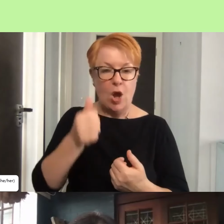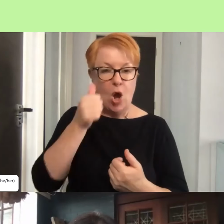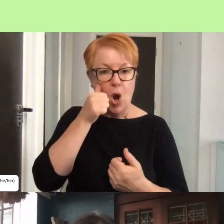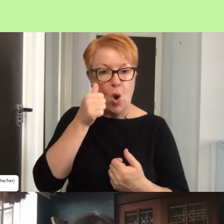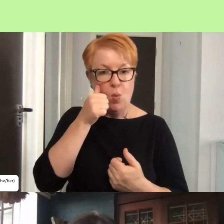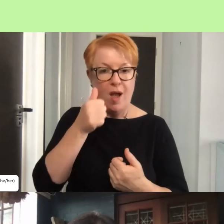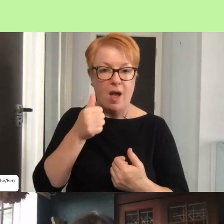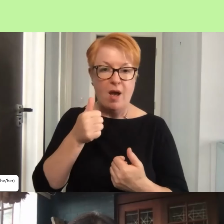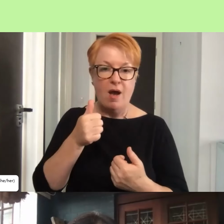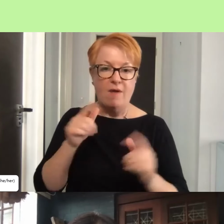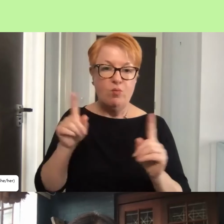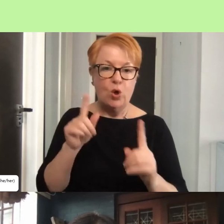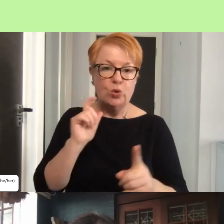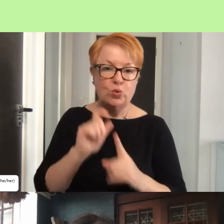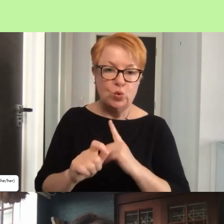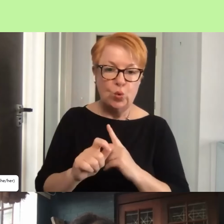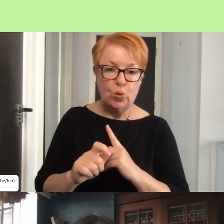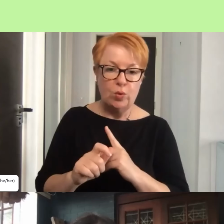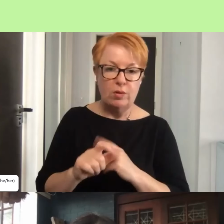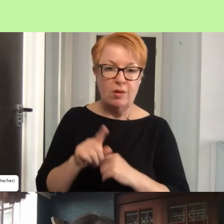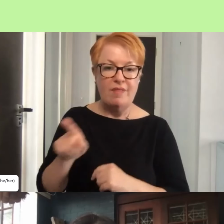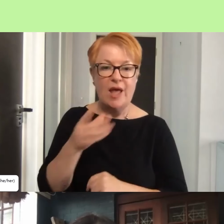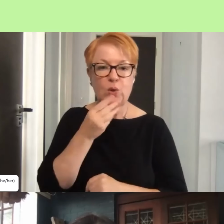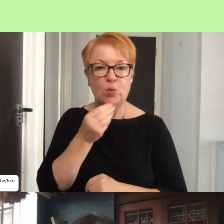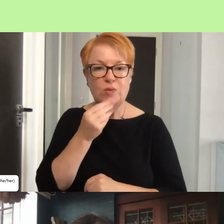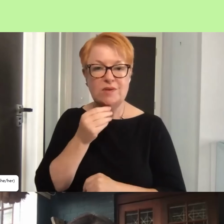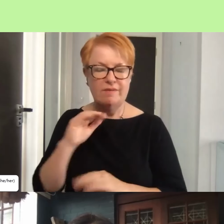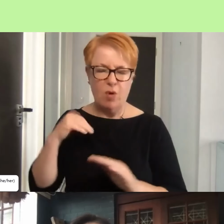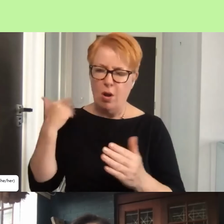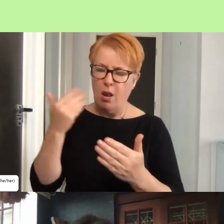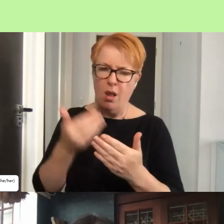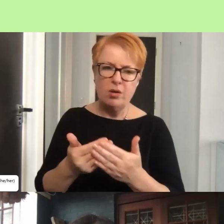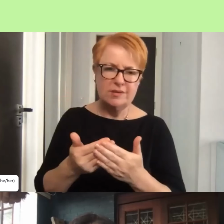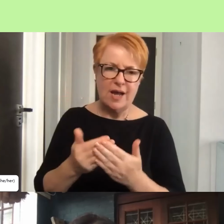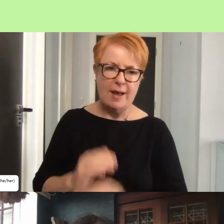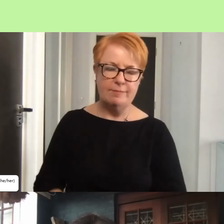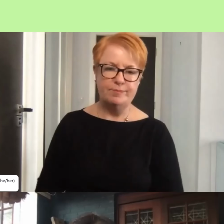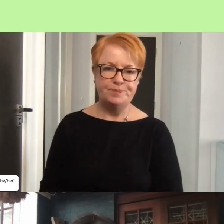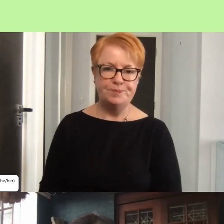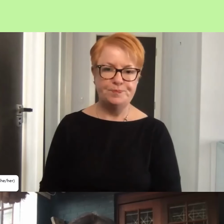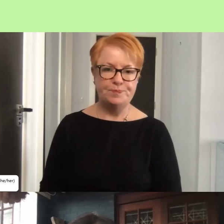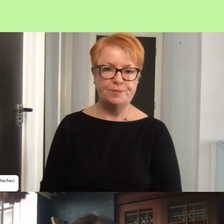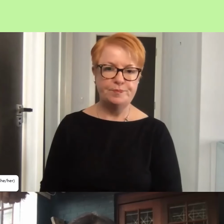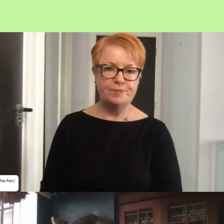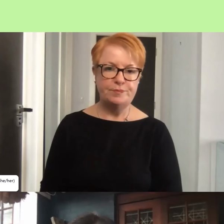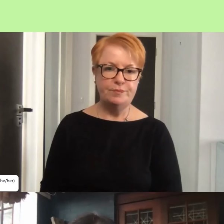they do they capitalise that already long time since long time, but that is not still about the context.